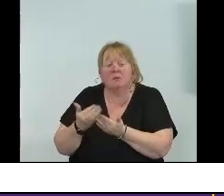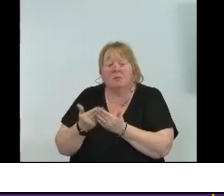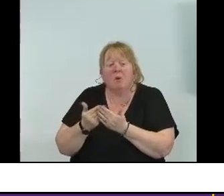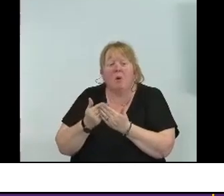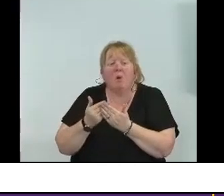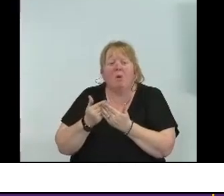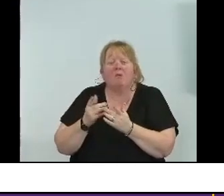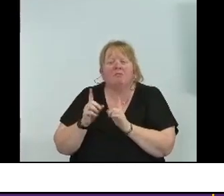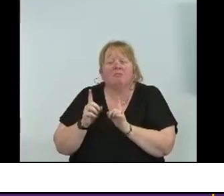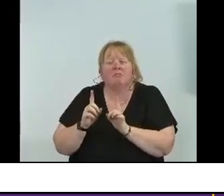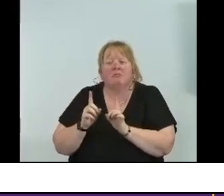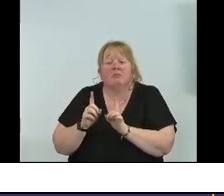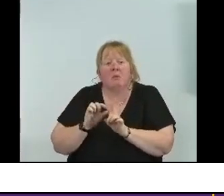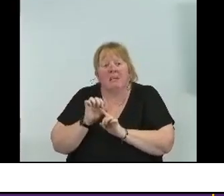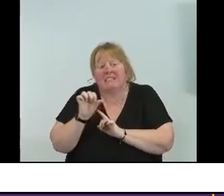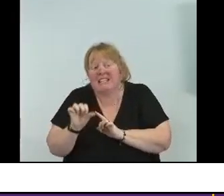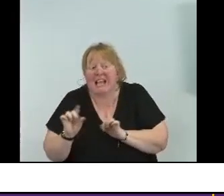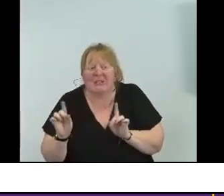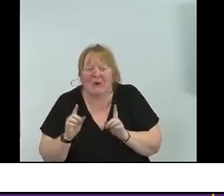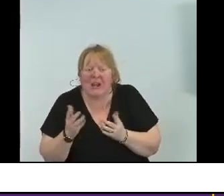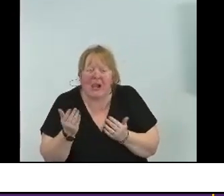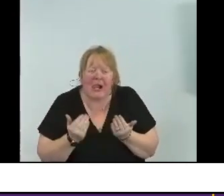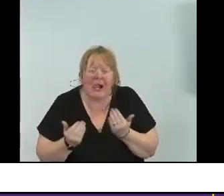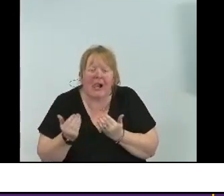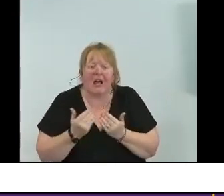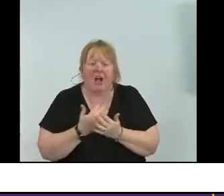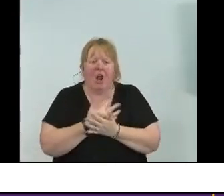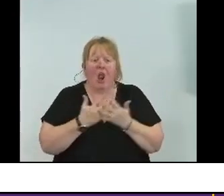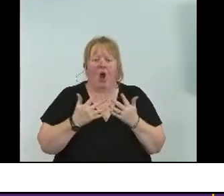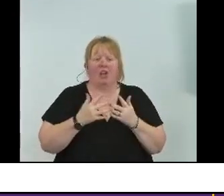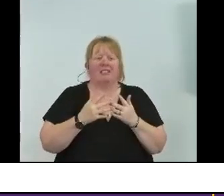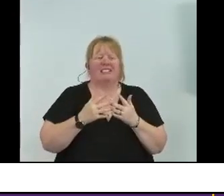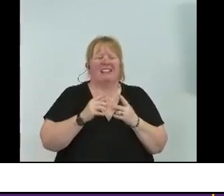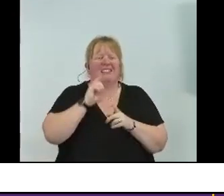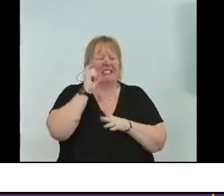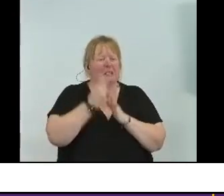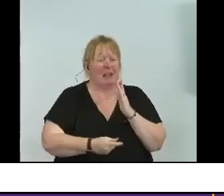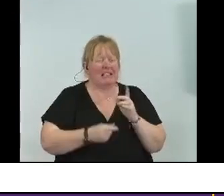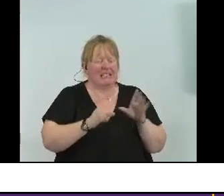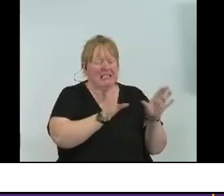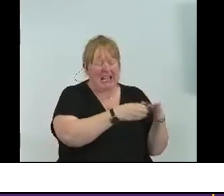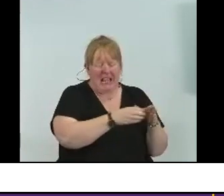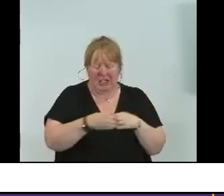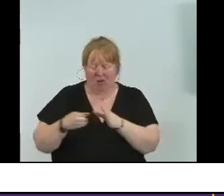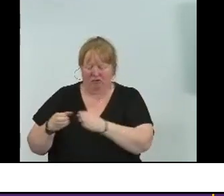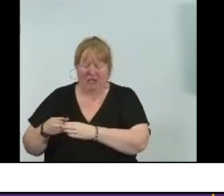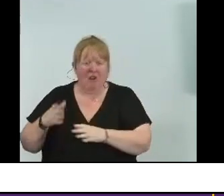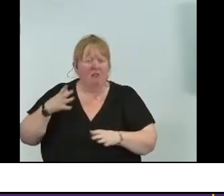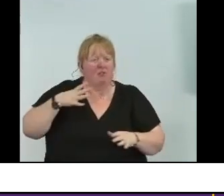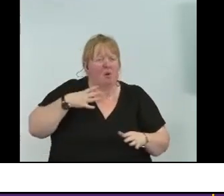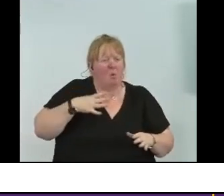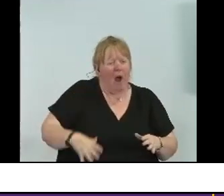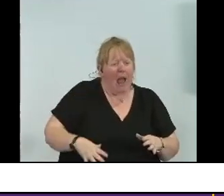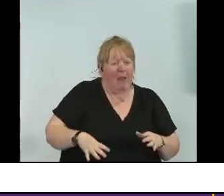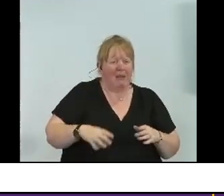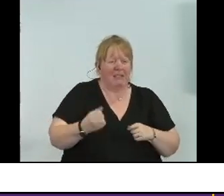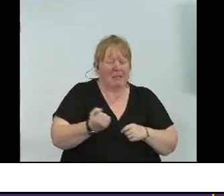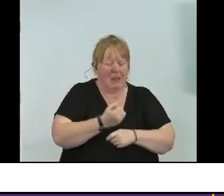along the lines of what's next? There are so many different impairment categories, so many different requirements that make people feel comfortable and be able